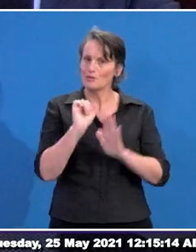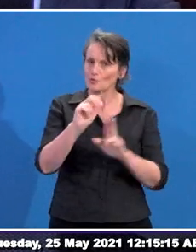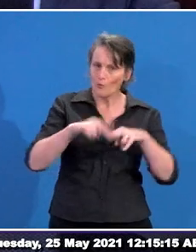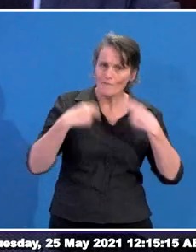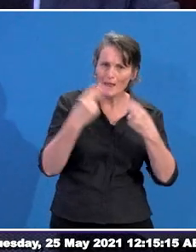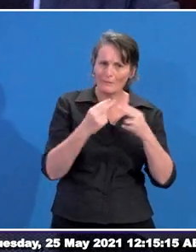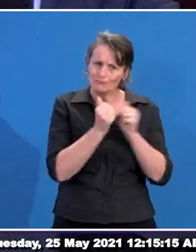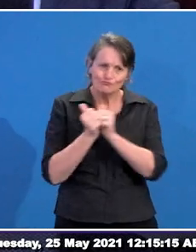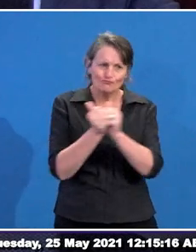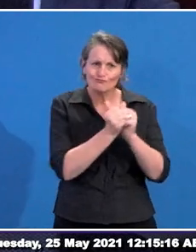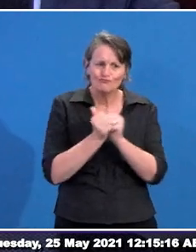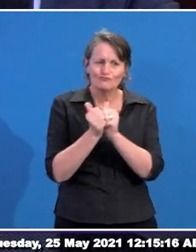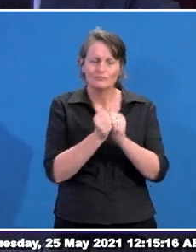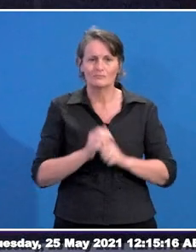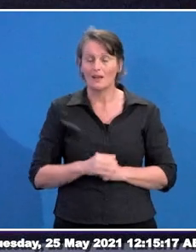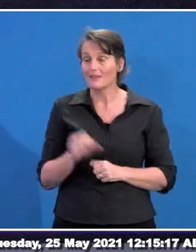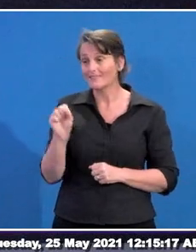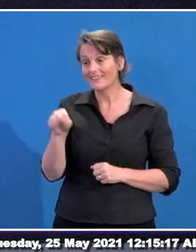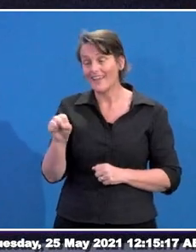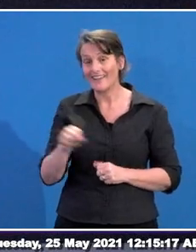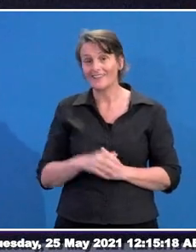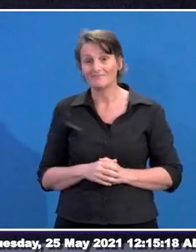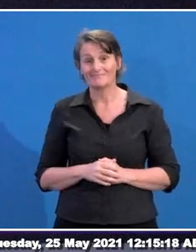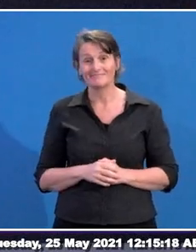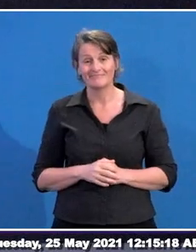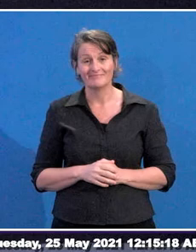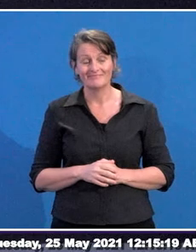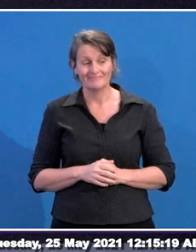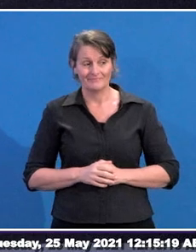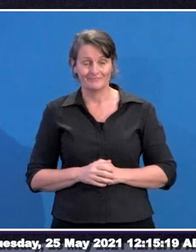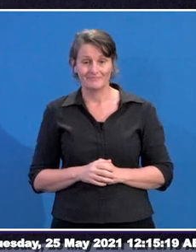That's right. Yeah, We are very much involved in his life.